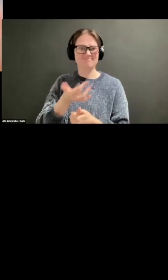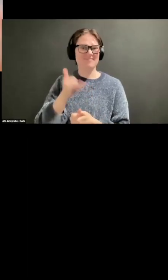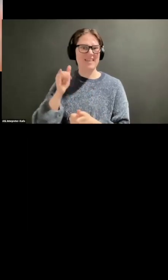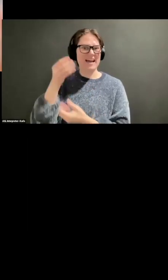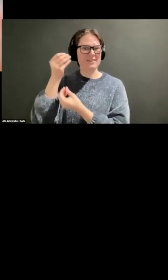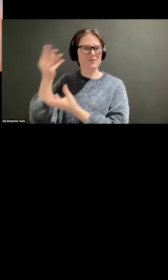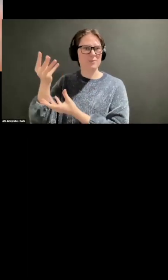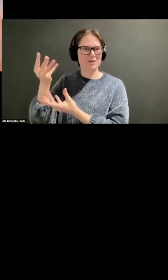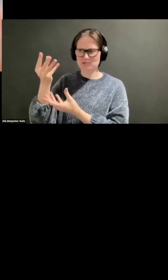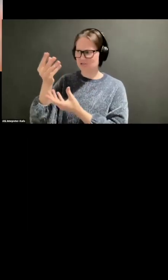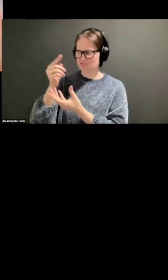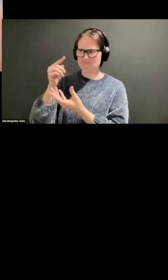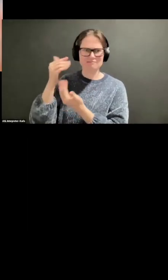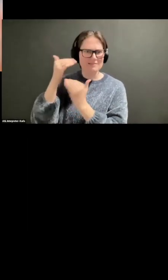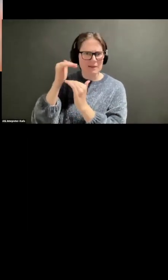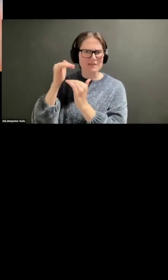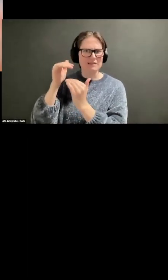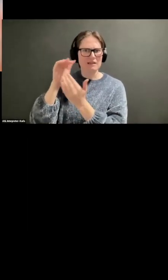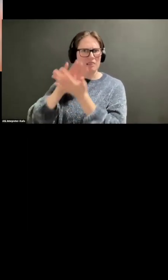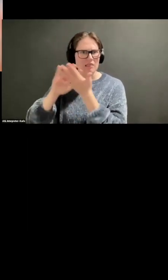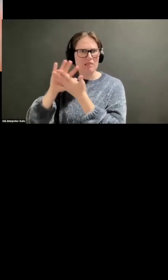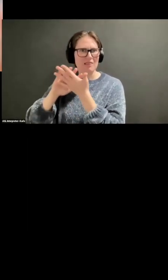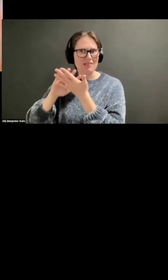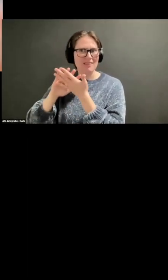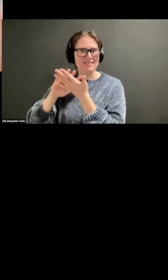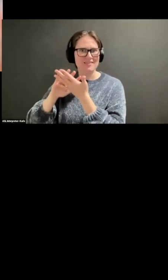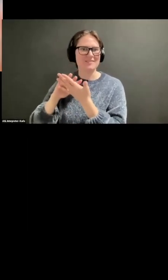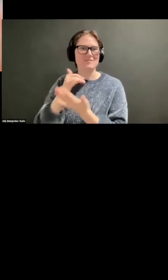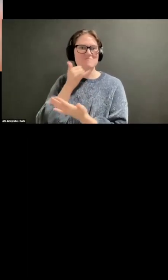and that was how I met Jellybean. She was